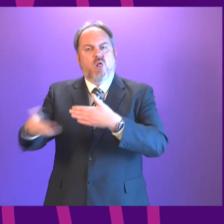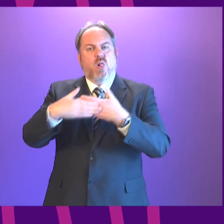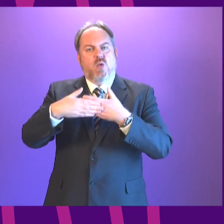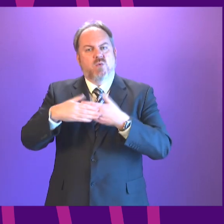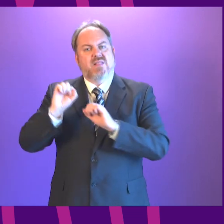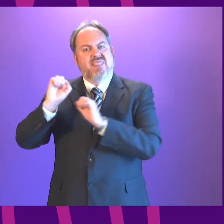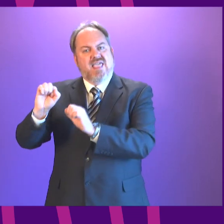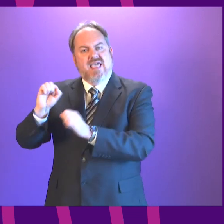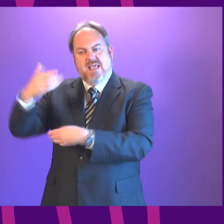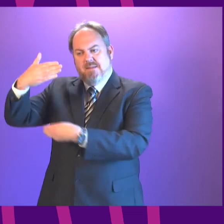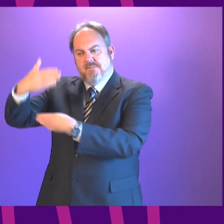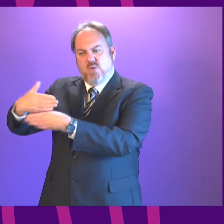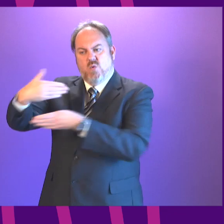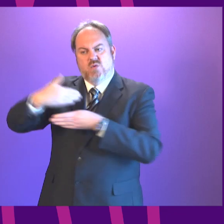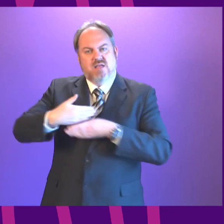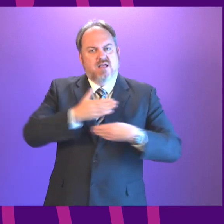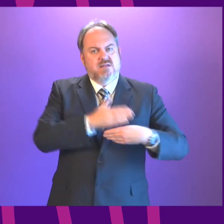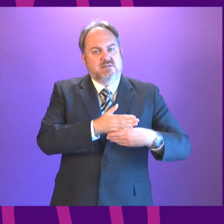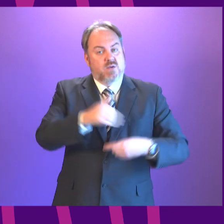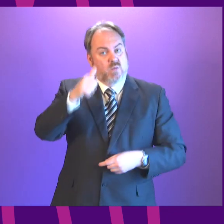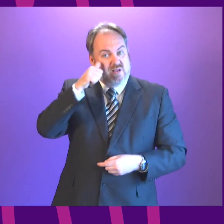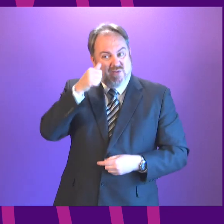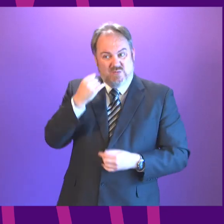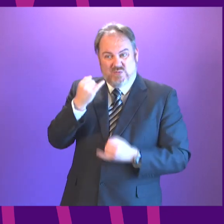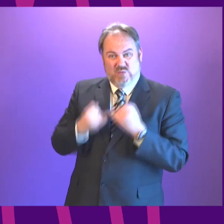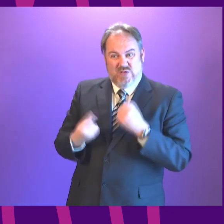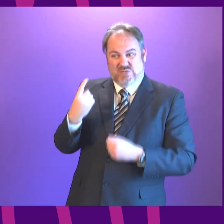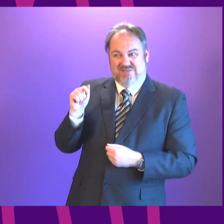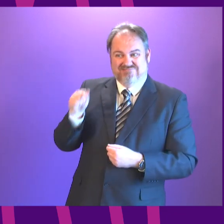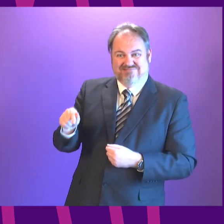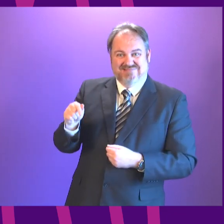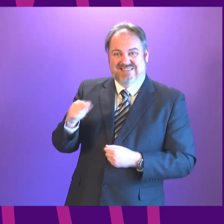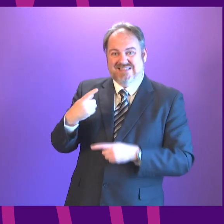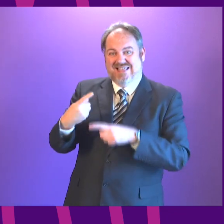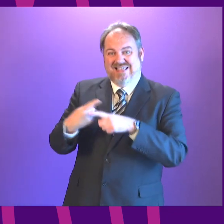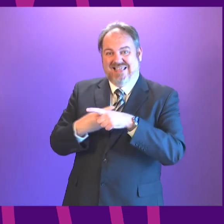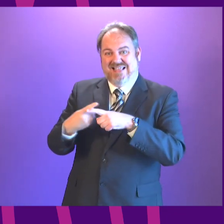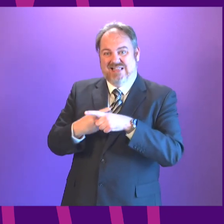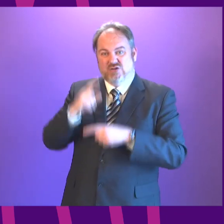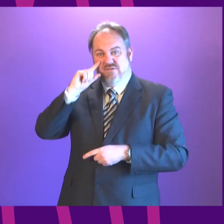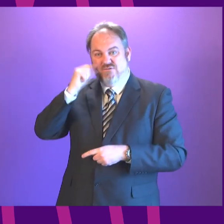By far the most serious impact derives from the closure of the UK-French border to accompanied